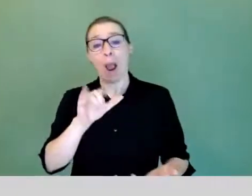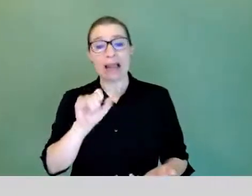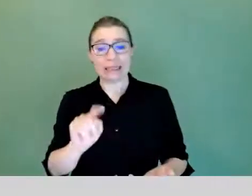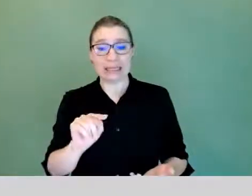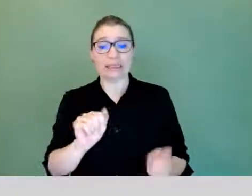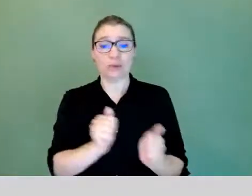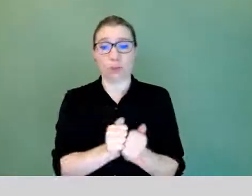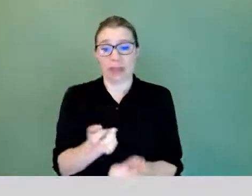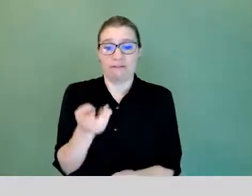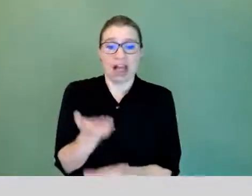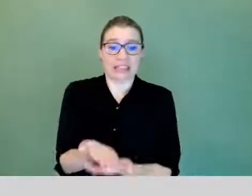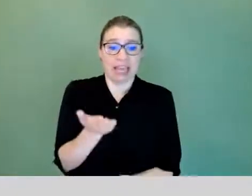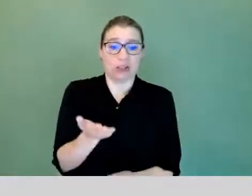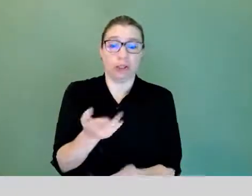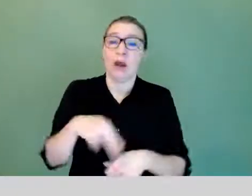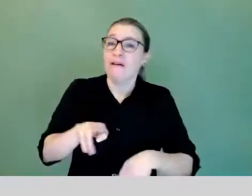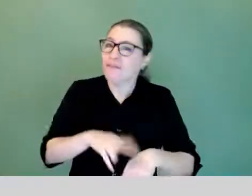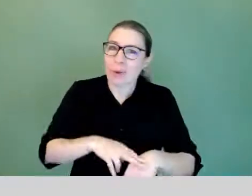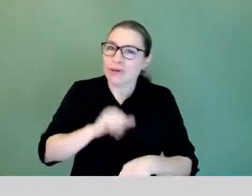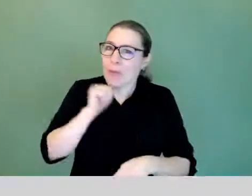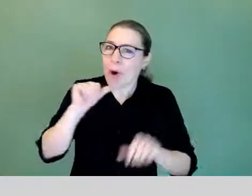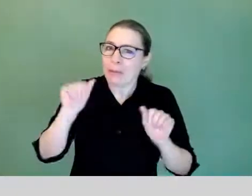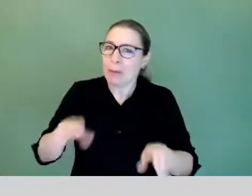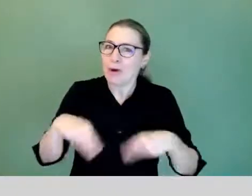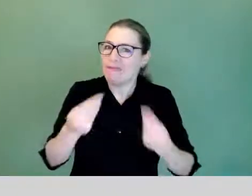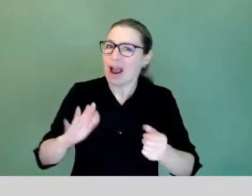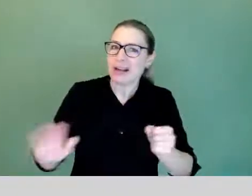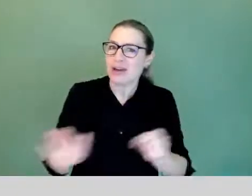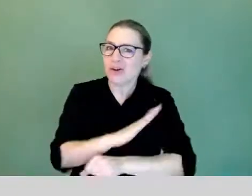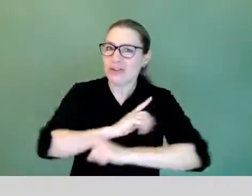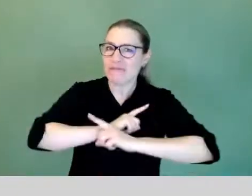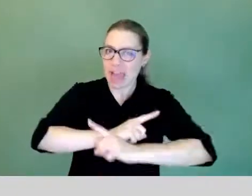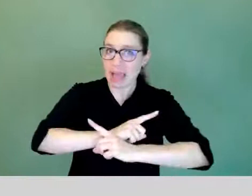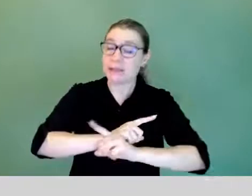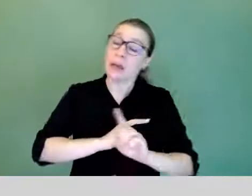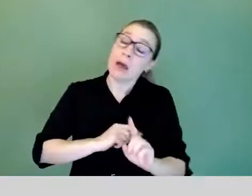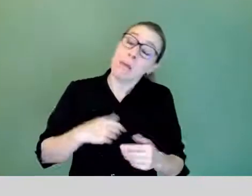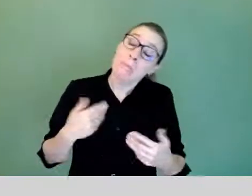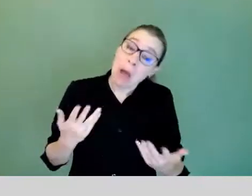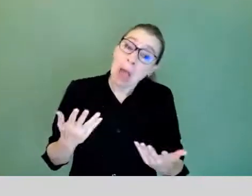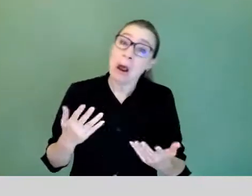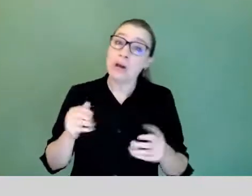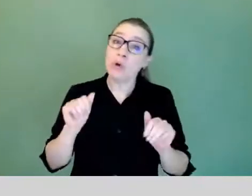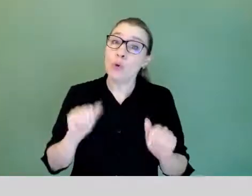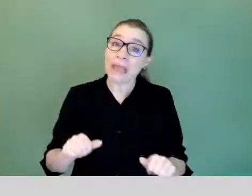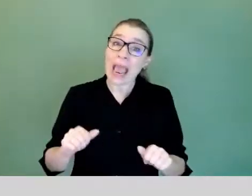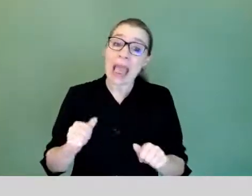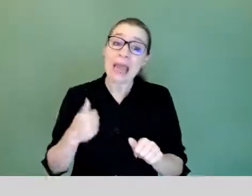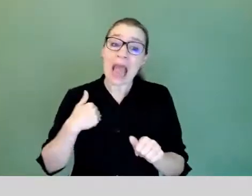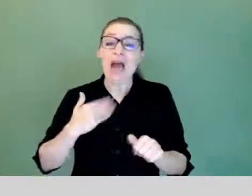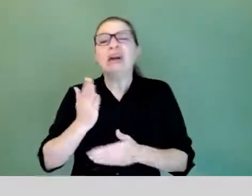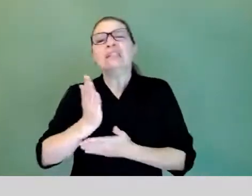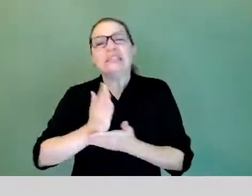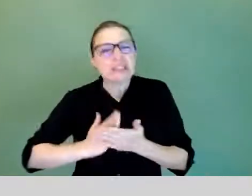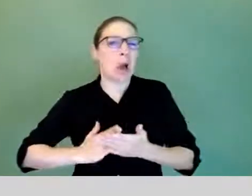Of course, it will not be able to provide the complete defense, but you can achieve the defense up to certain extent.